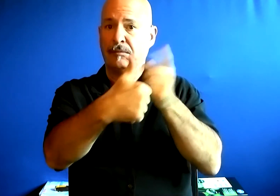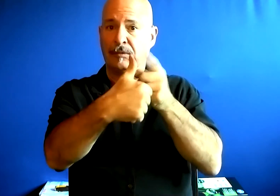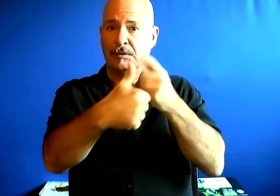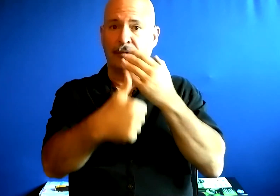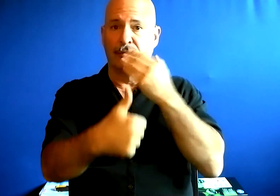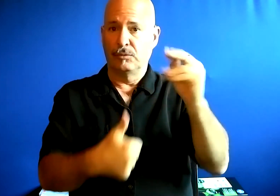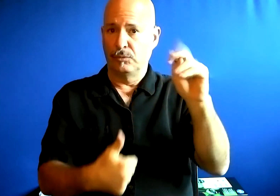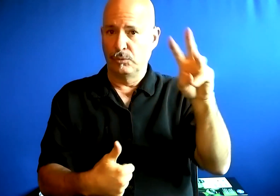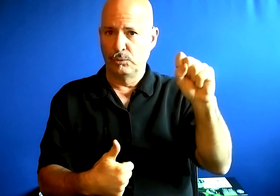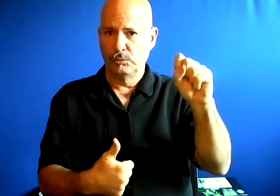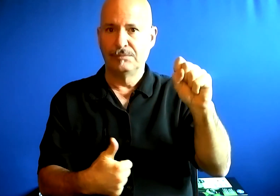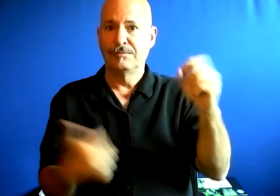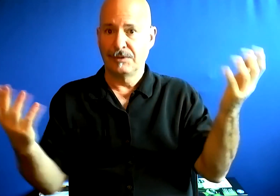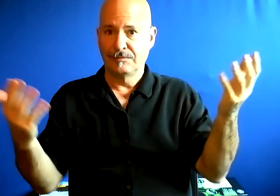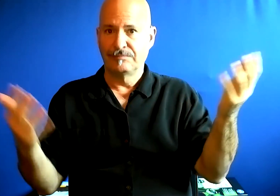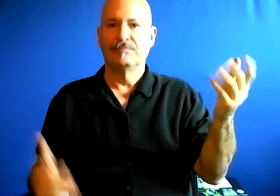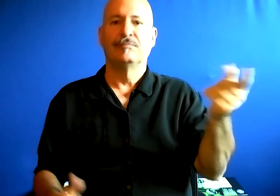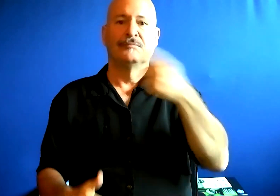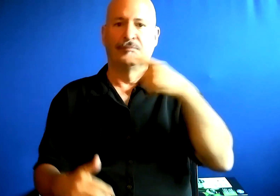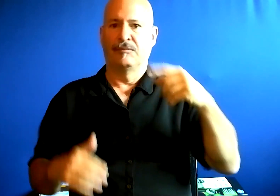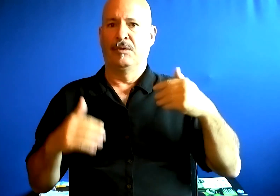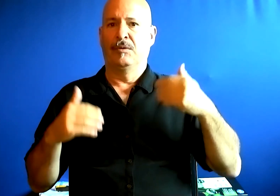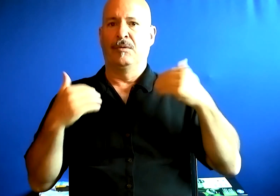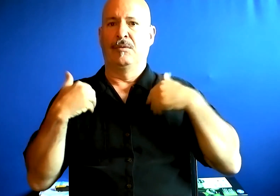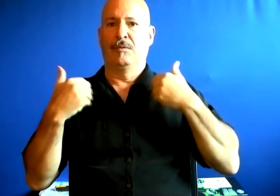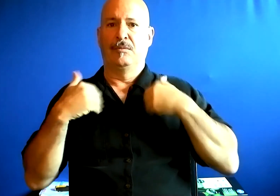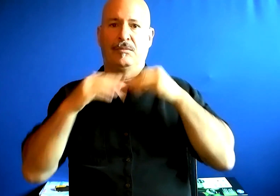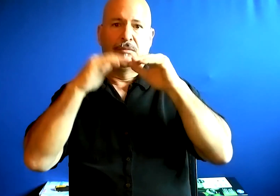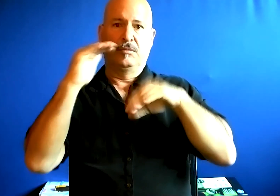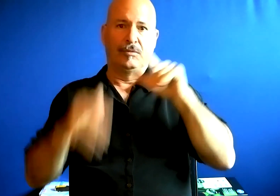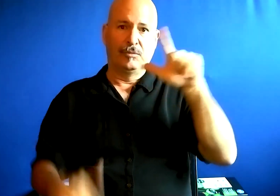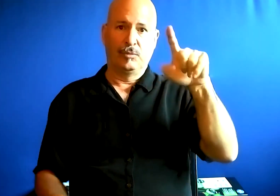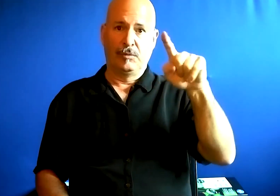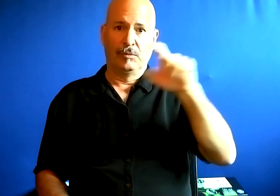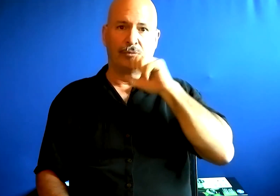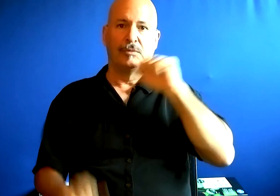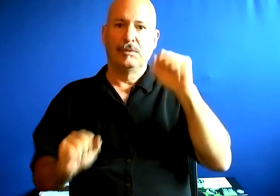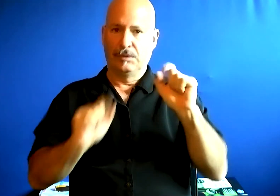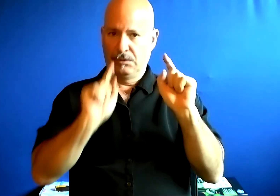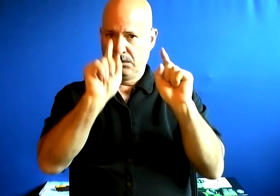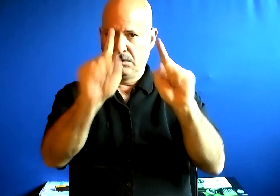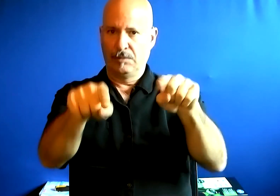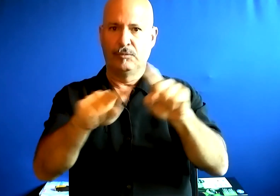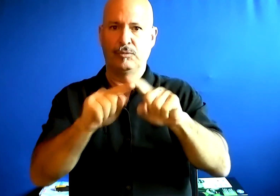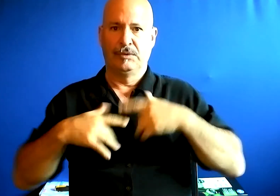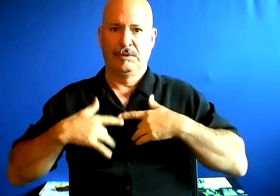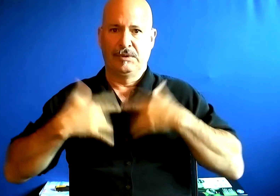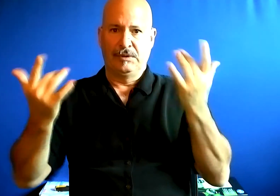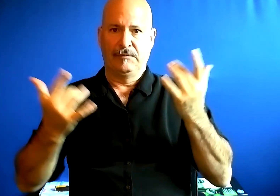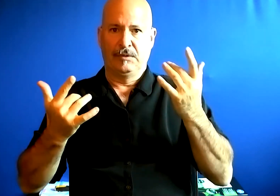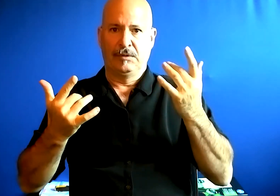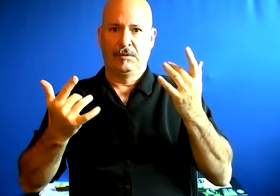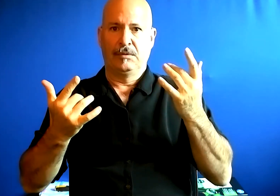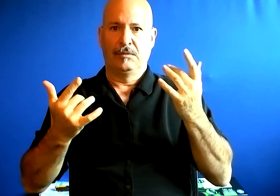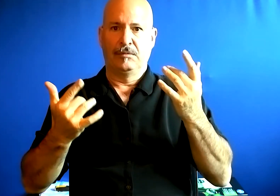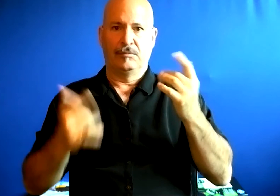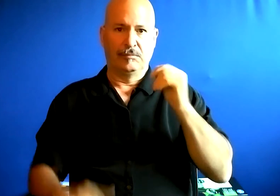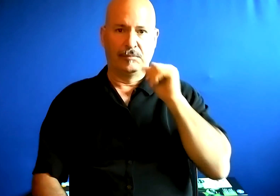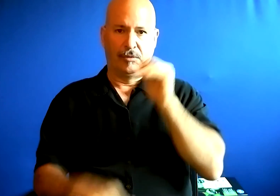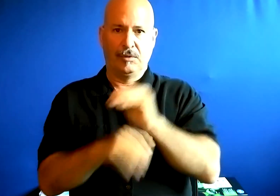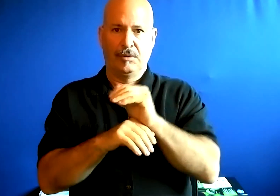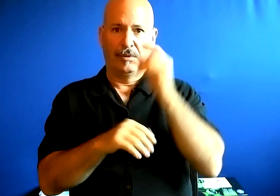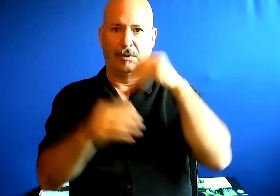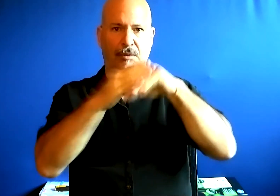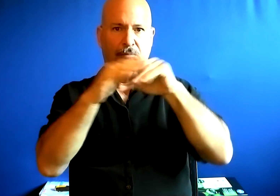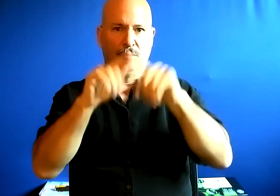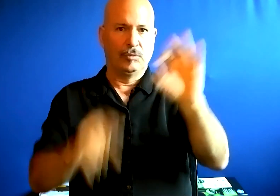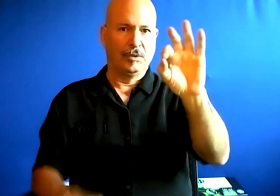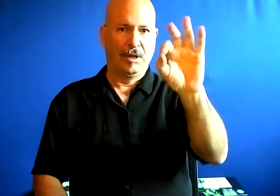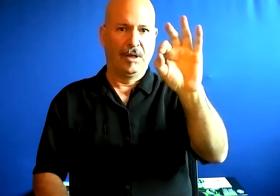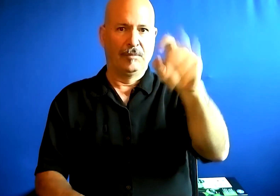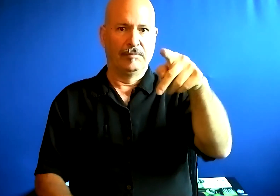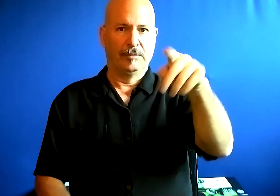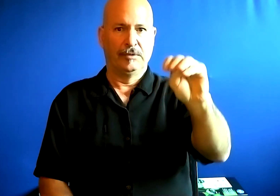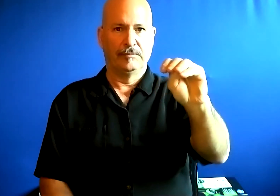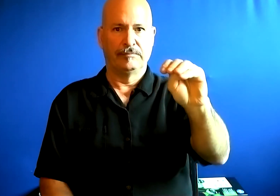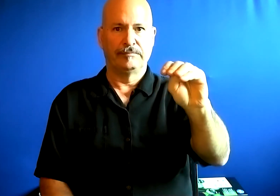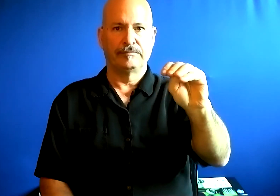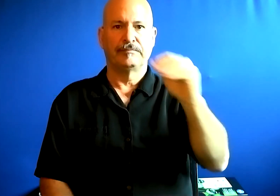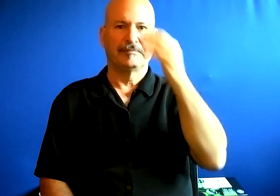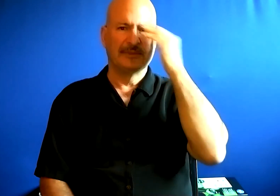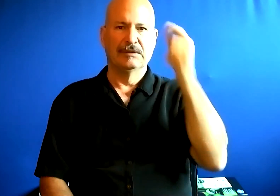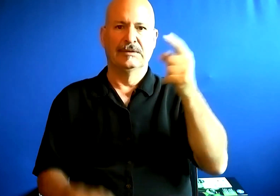First off, good news! Minors can attend tomorrow night's event until 9 pm as allowed by Management.